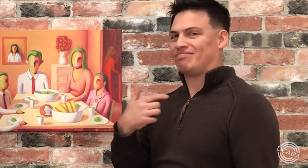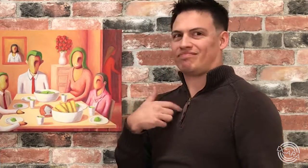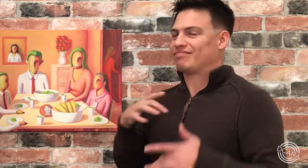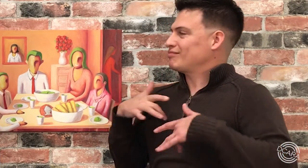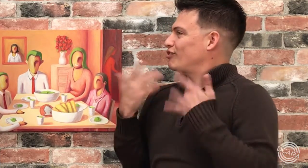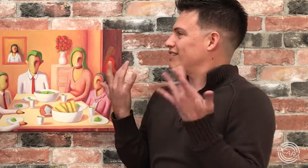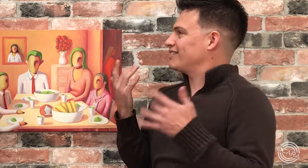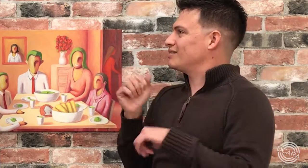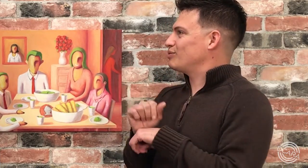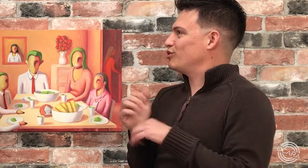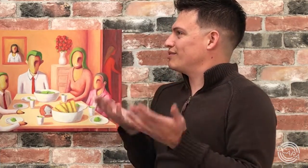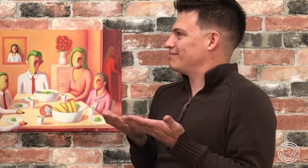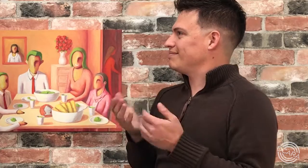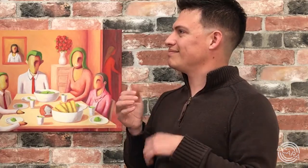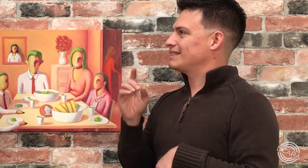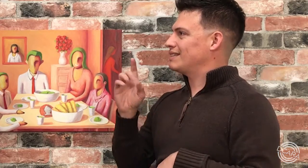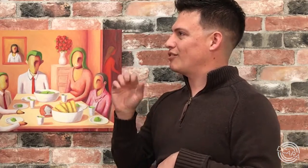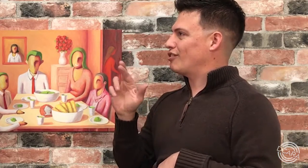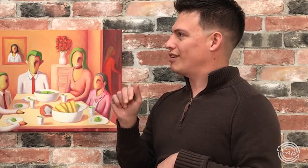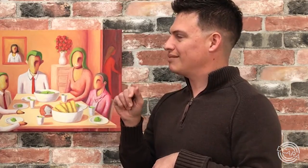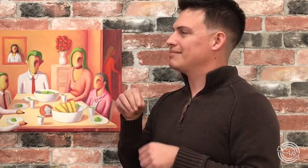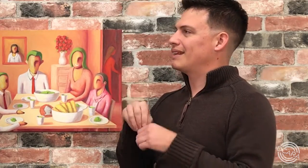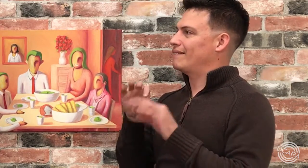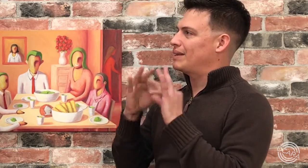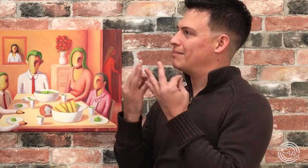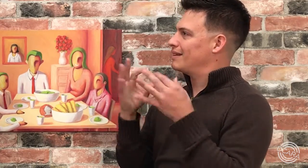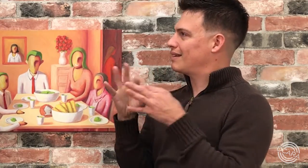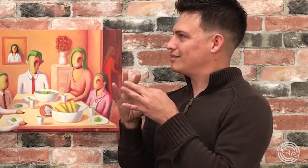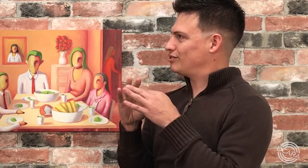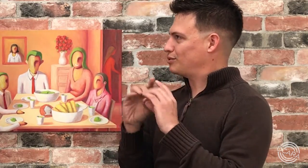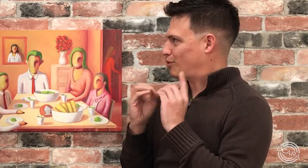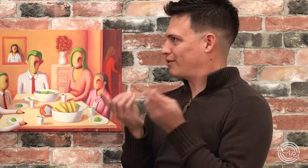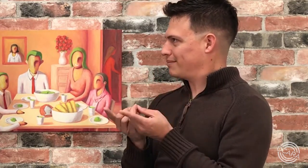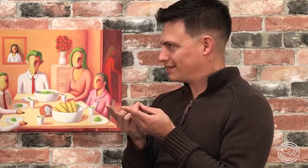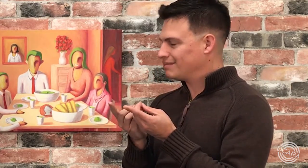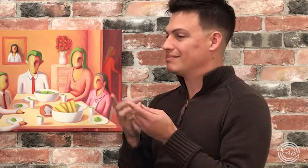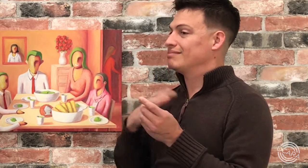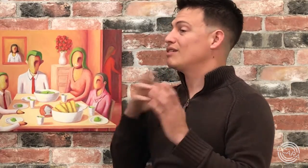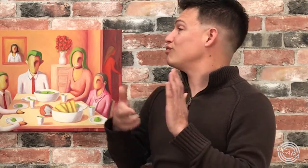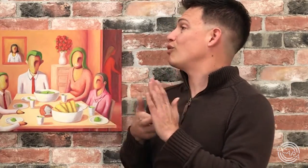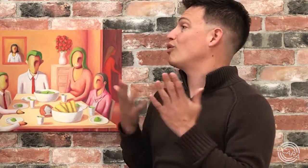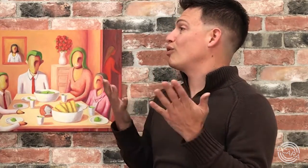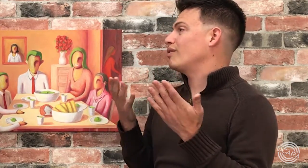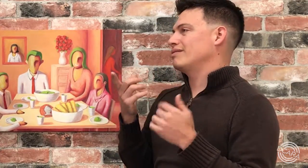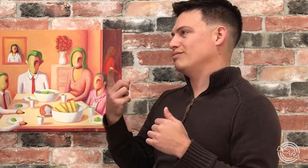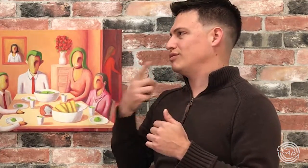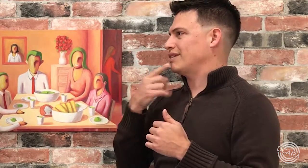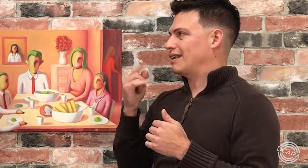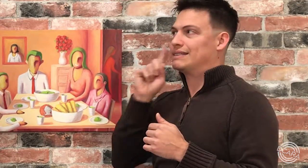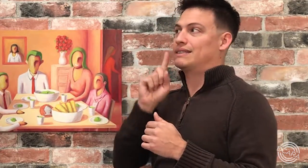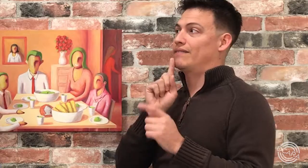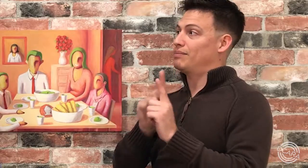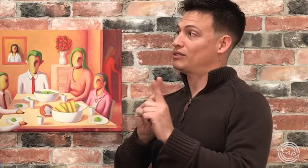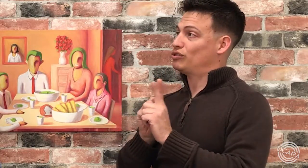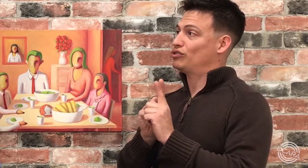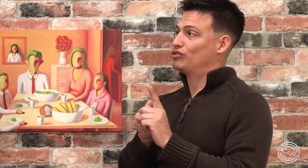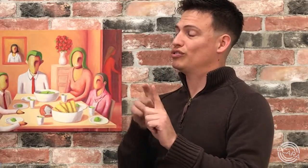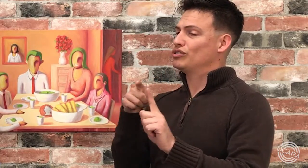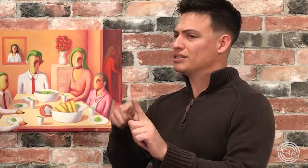I am thrilled to work here at DCARA in the Family Connections Department. My role is Deaf Mentor.